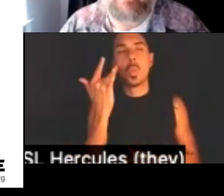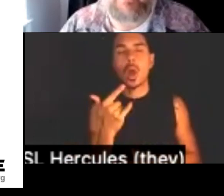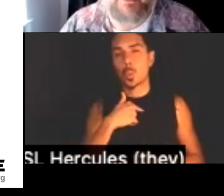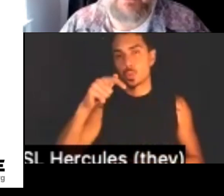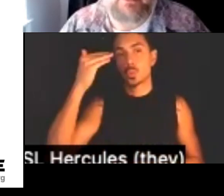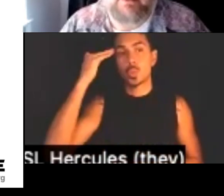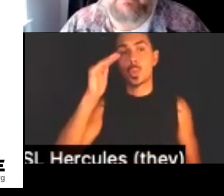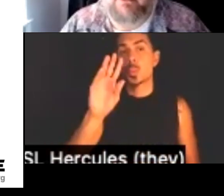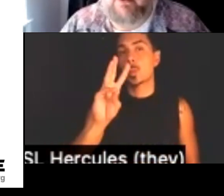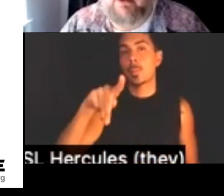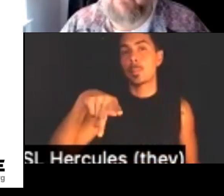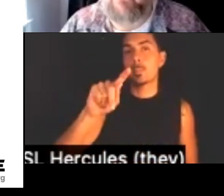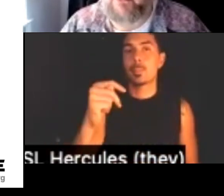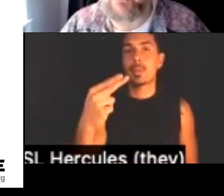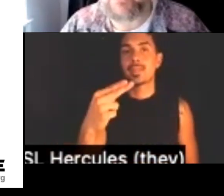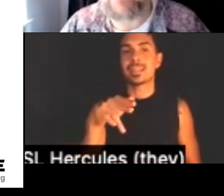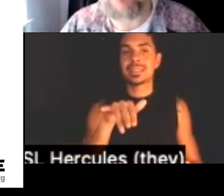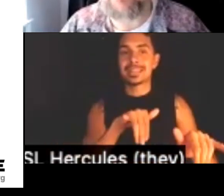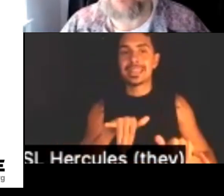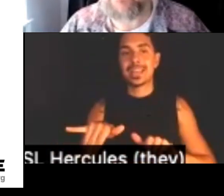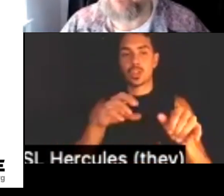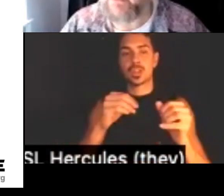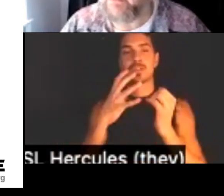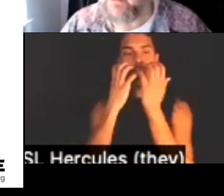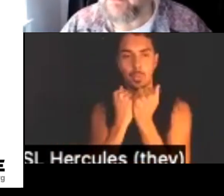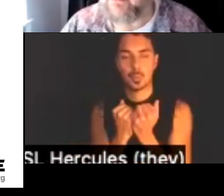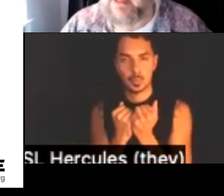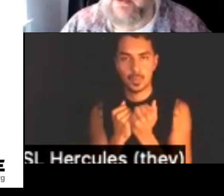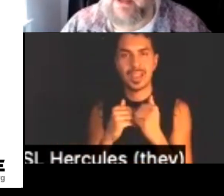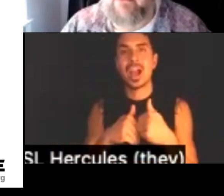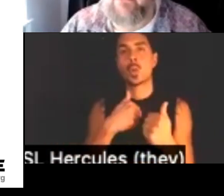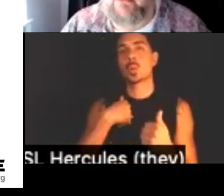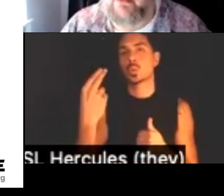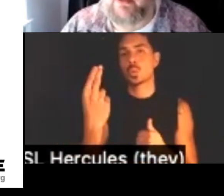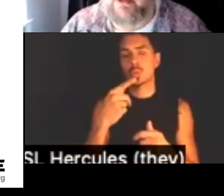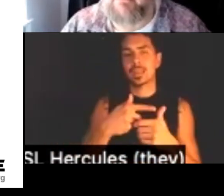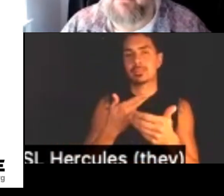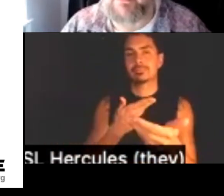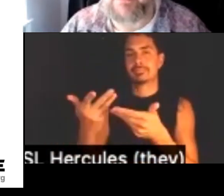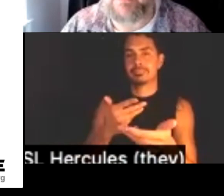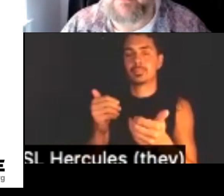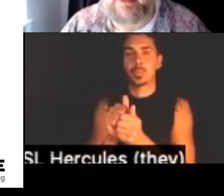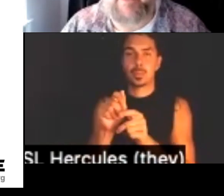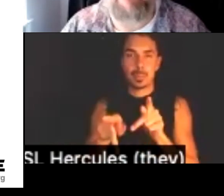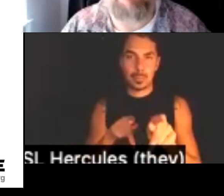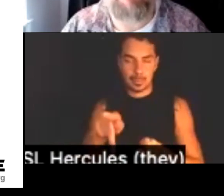and how they might do a little bit of harm for folks. So thank you again for participating.